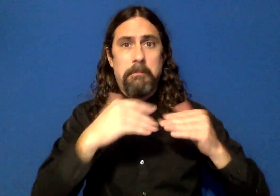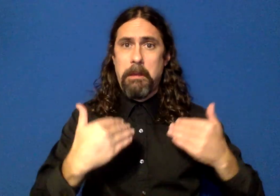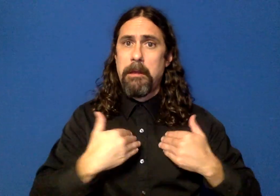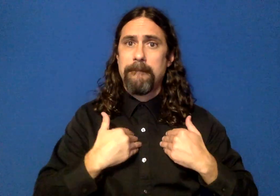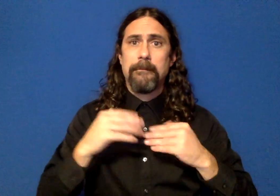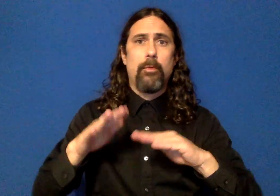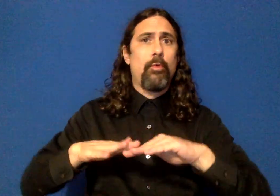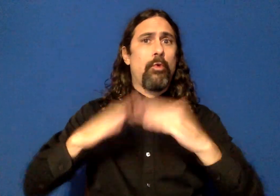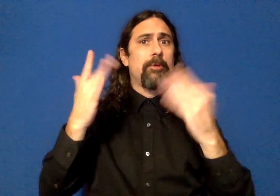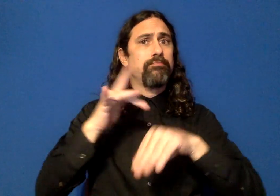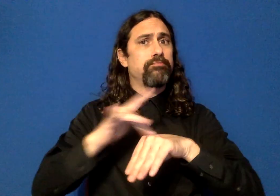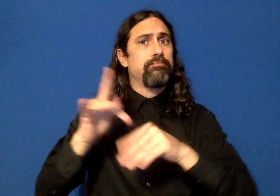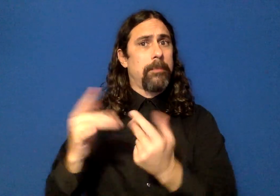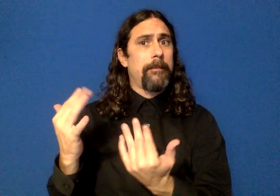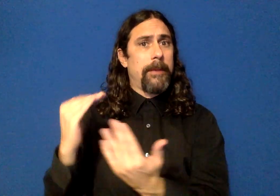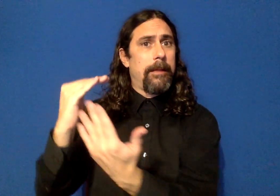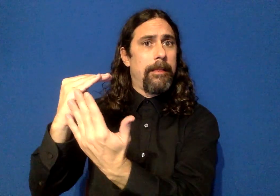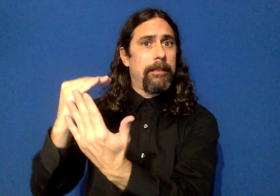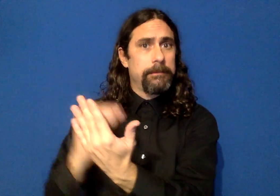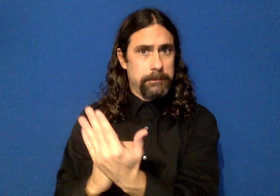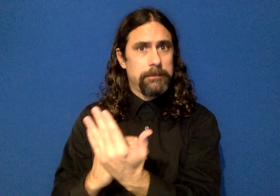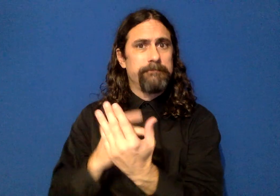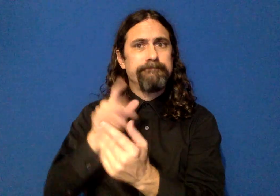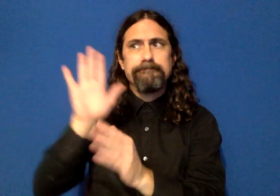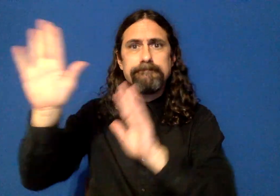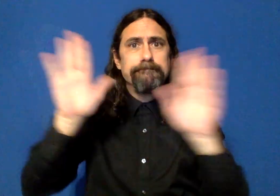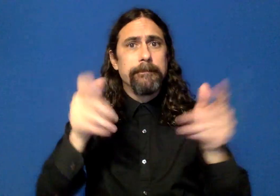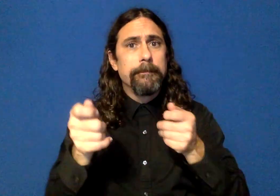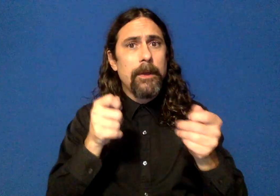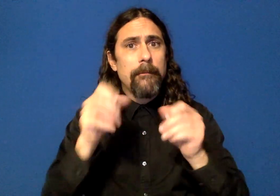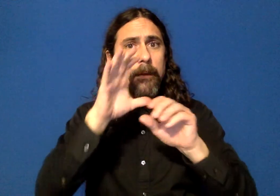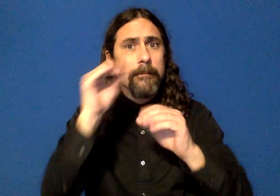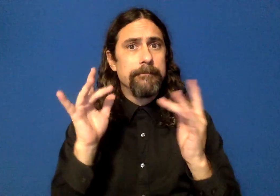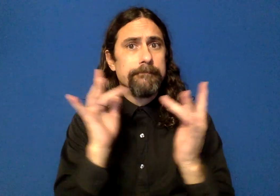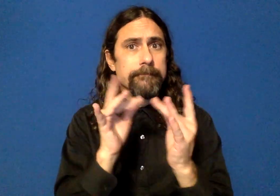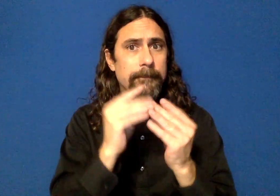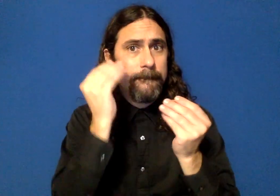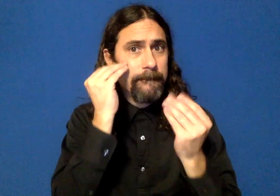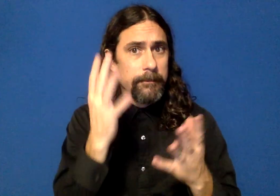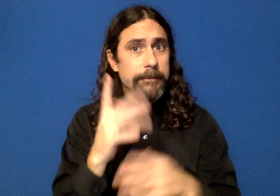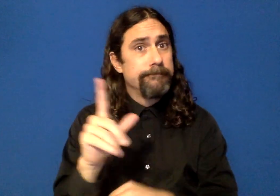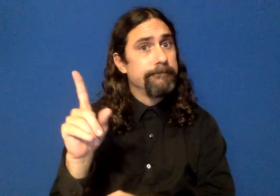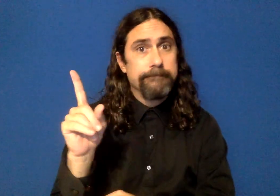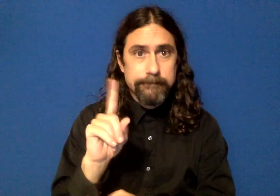of buildings with open waiting lists and the contact information for each management company,